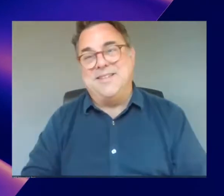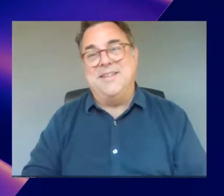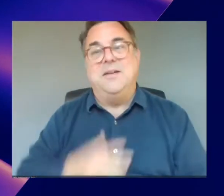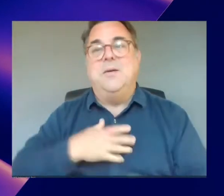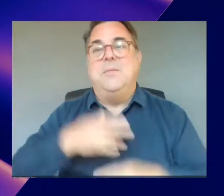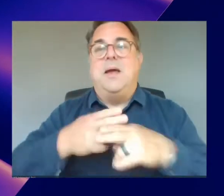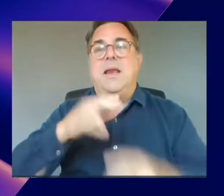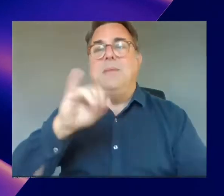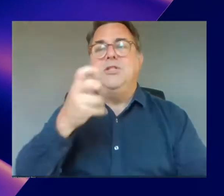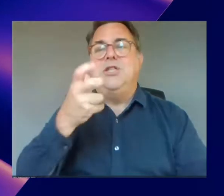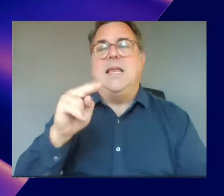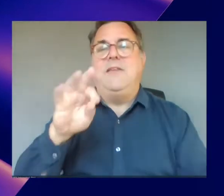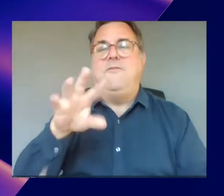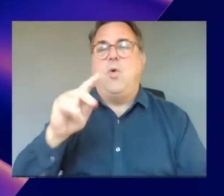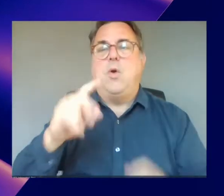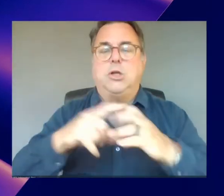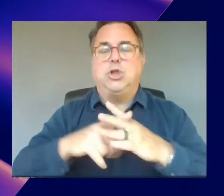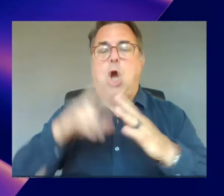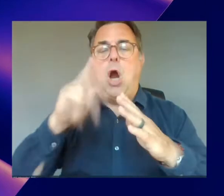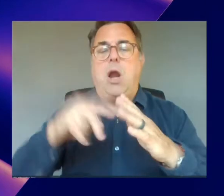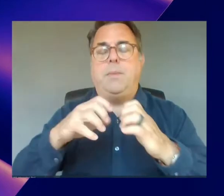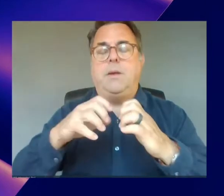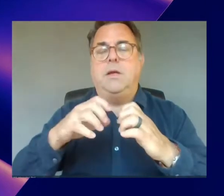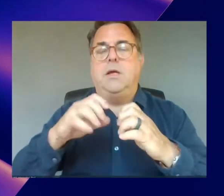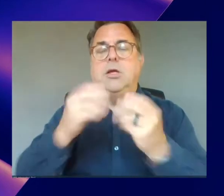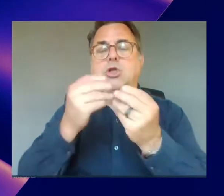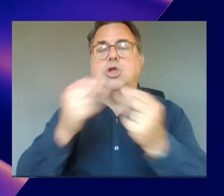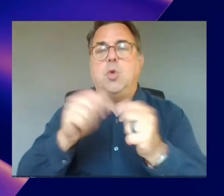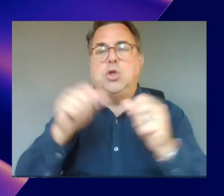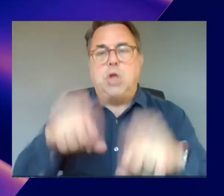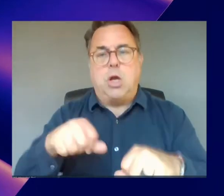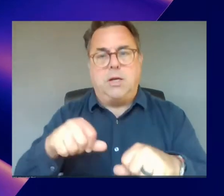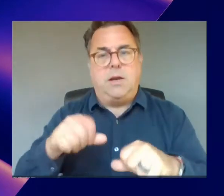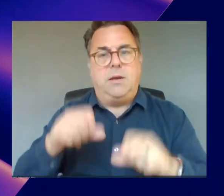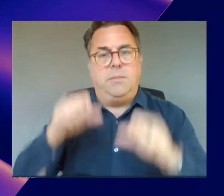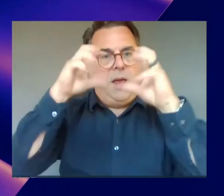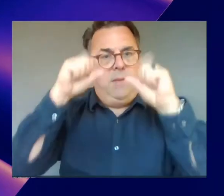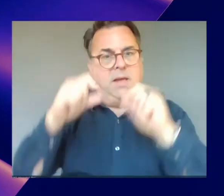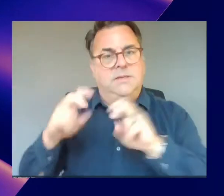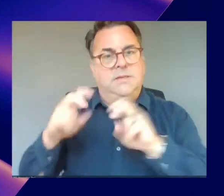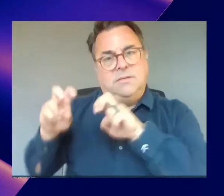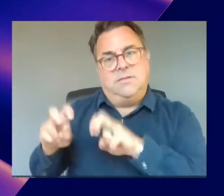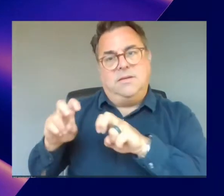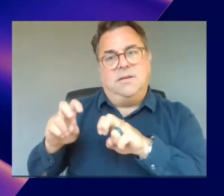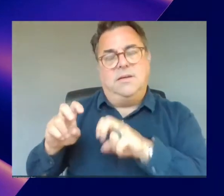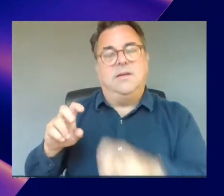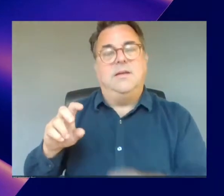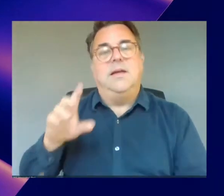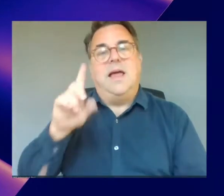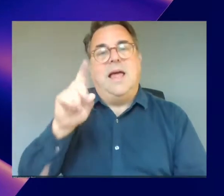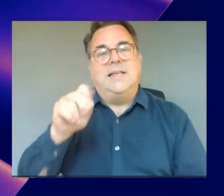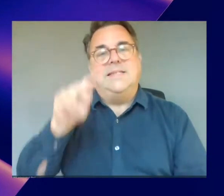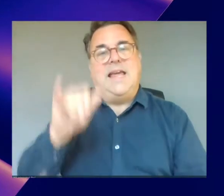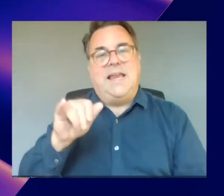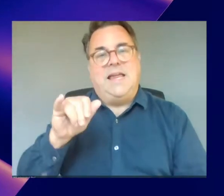and I'm a Startup Solutions Architect. My amazing co-host is... Hey, I'm Dani Traphagan and I am a Senior SA